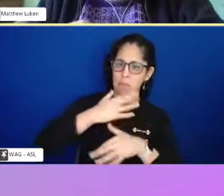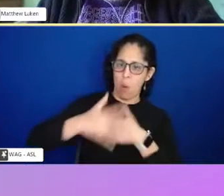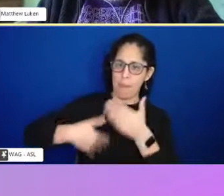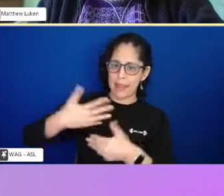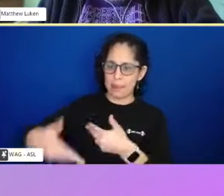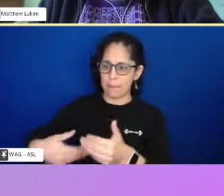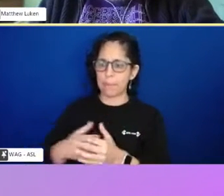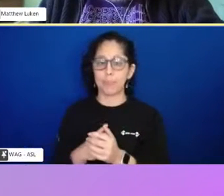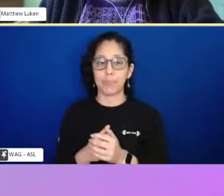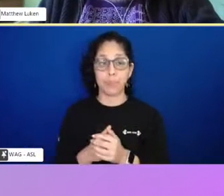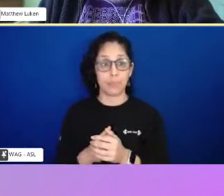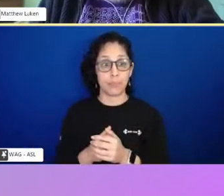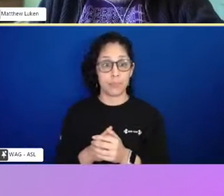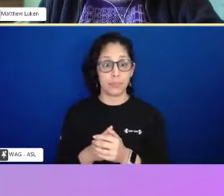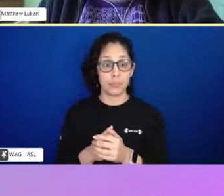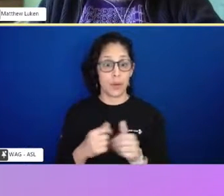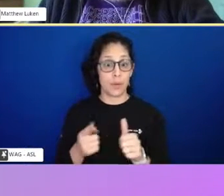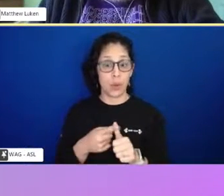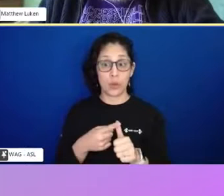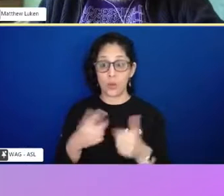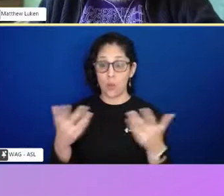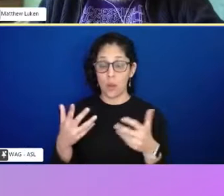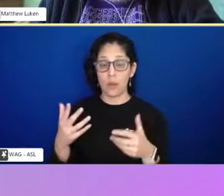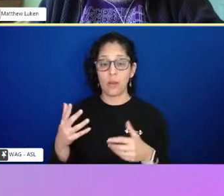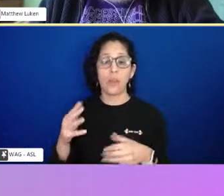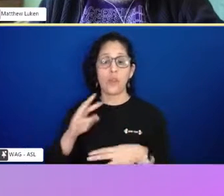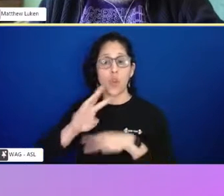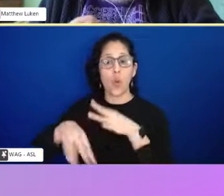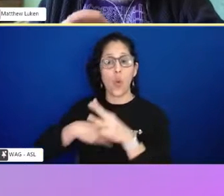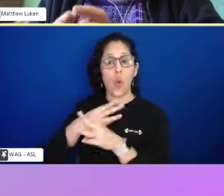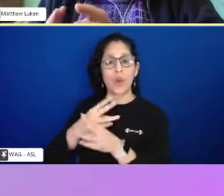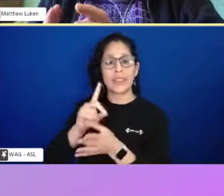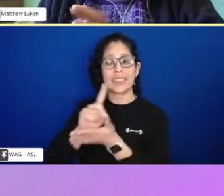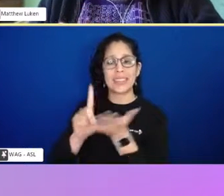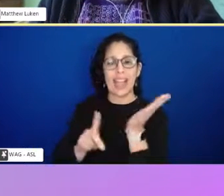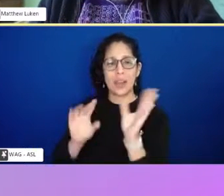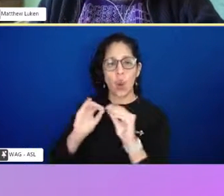next, we have two examples about positive momentum. And,